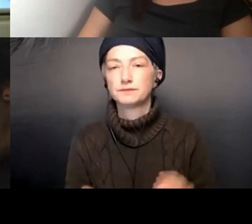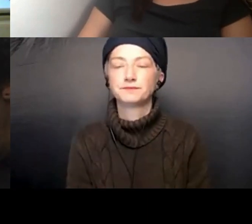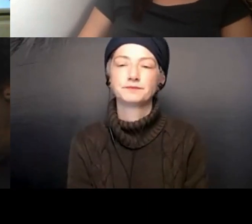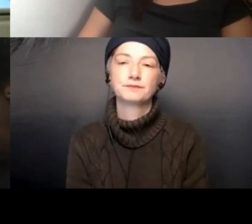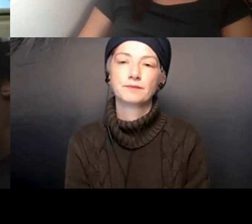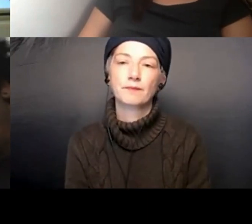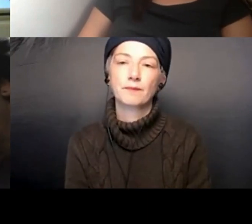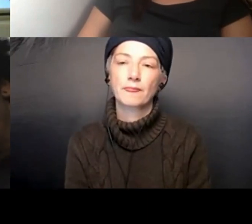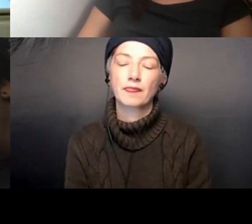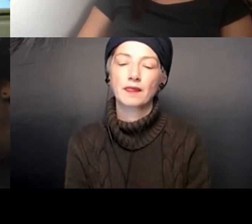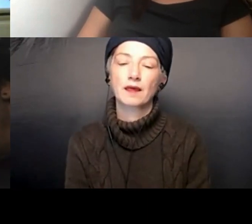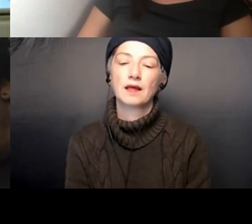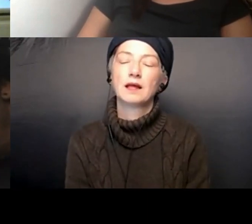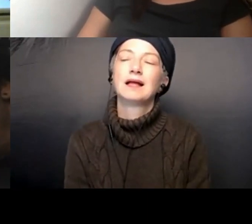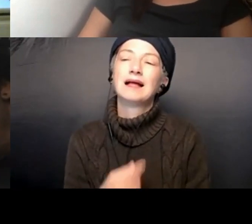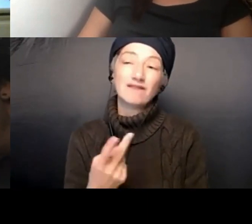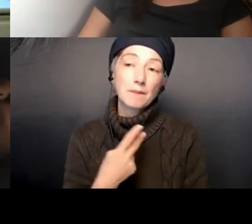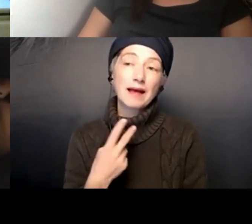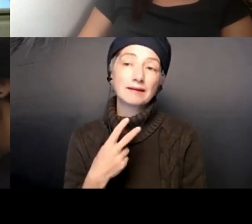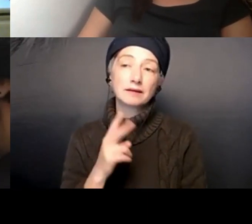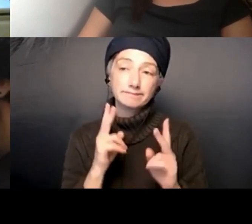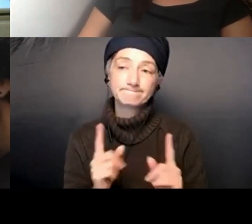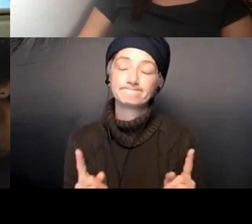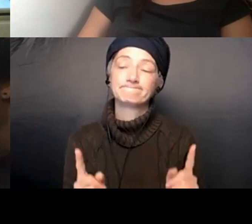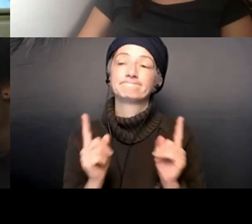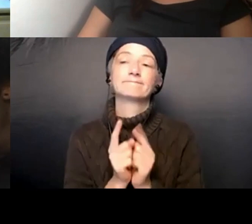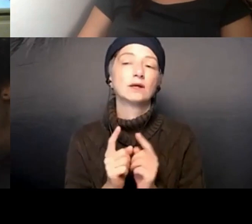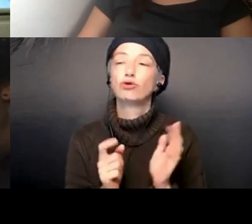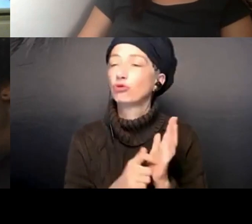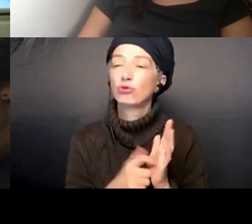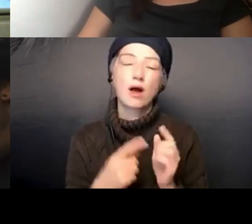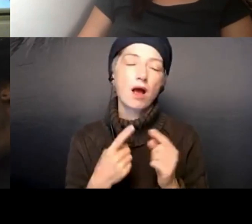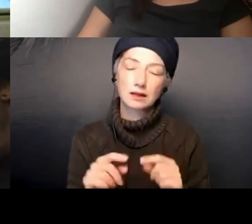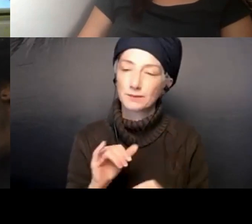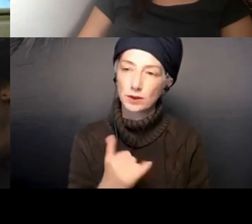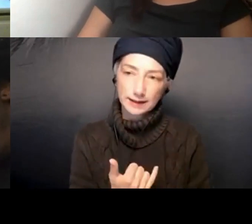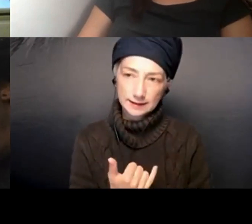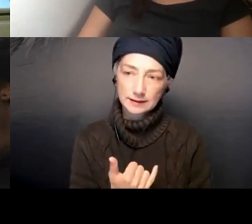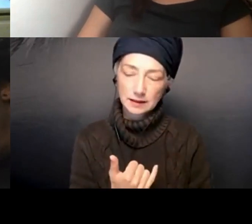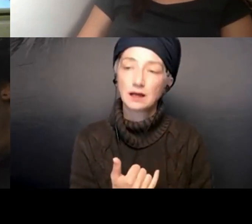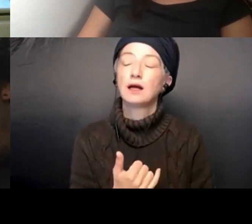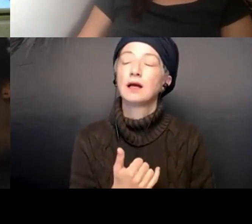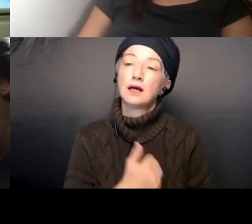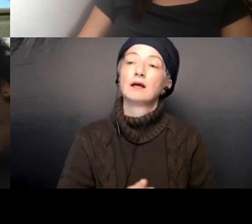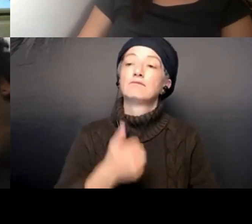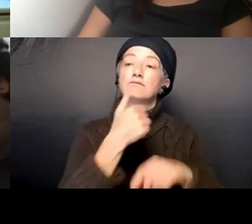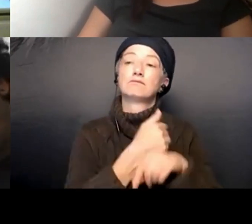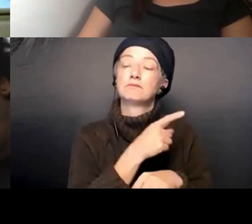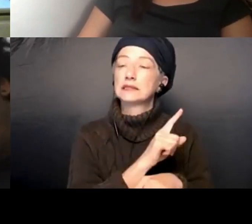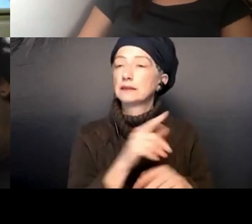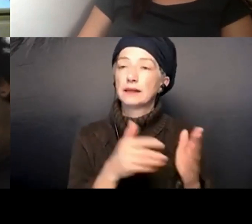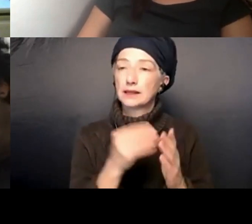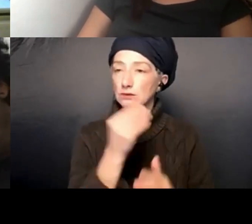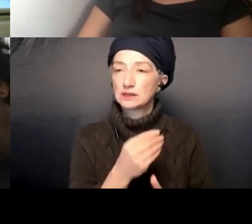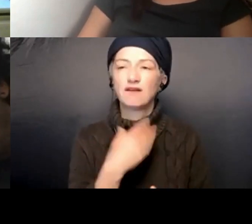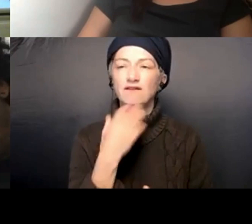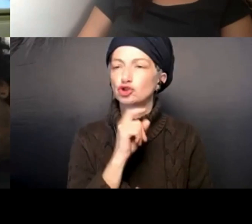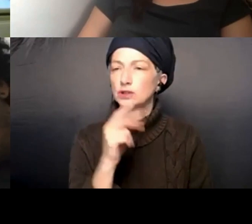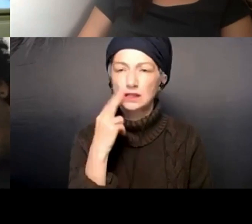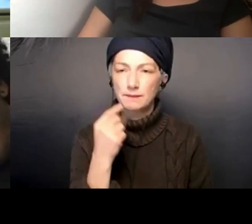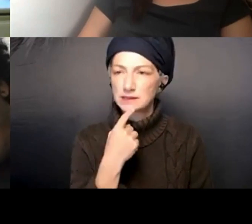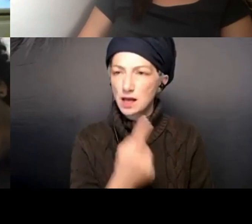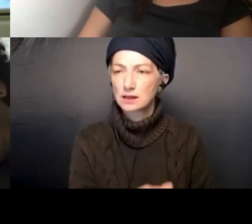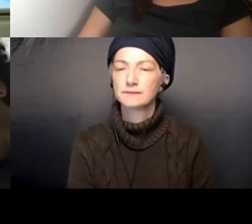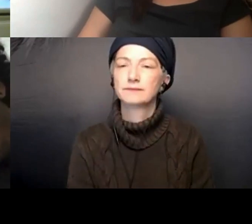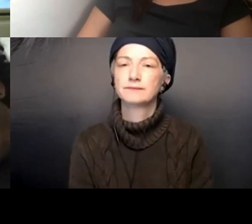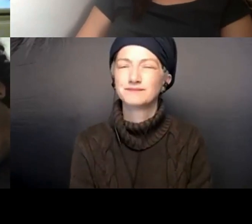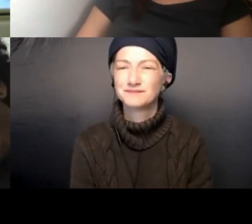on a different project that was initiated by a non-disabled artist, who shall not be named in this space.